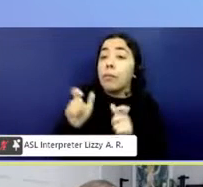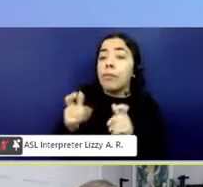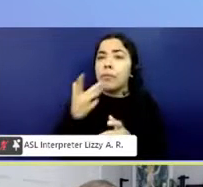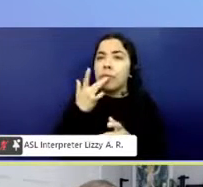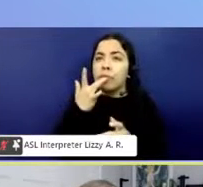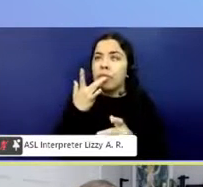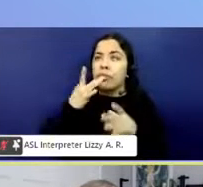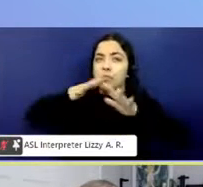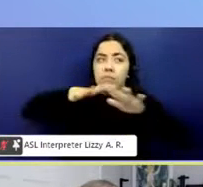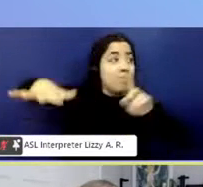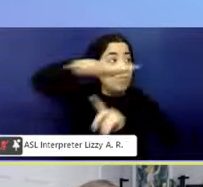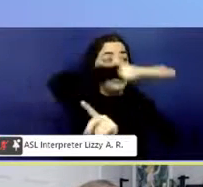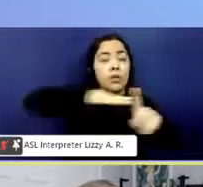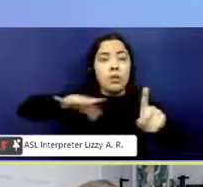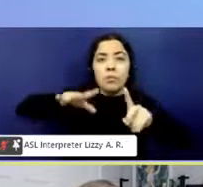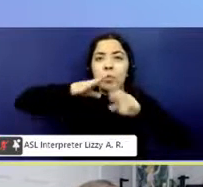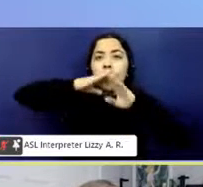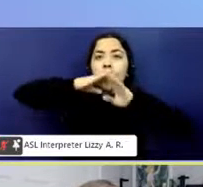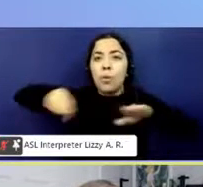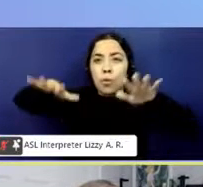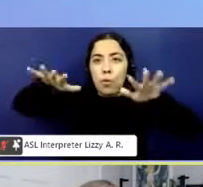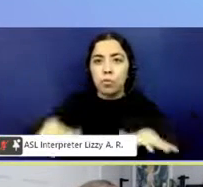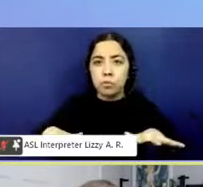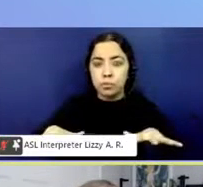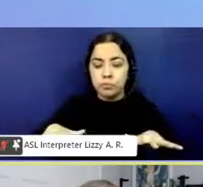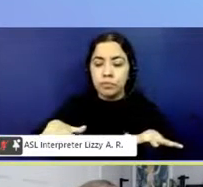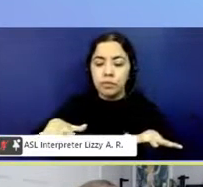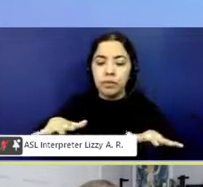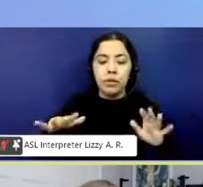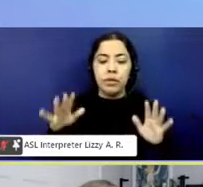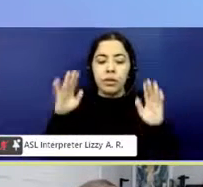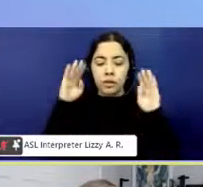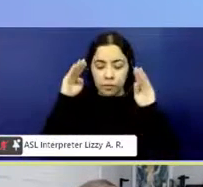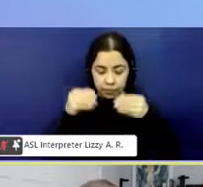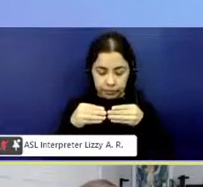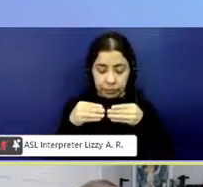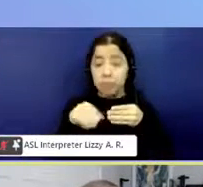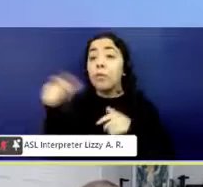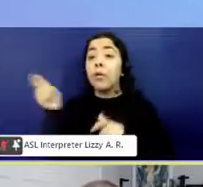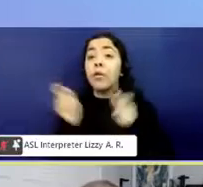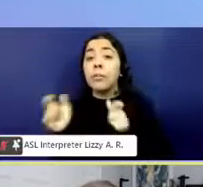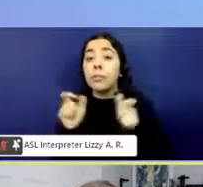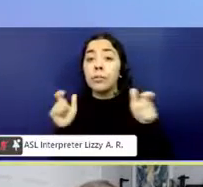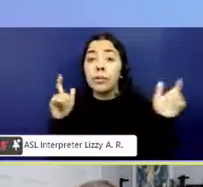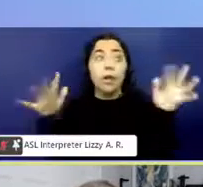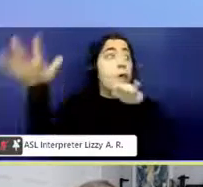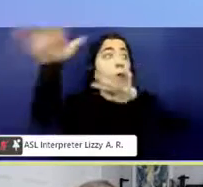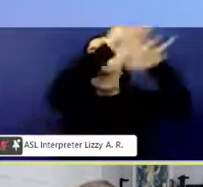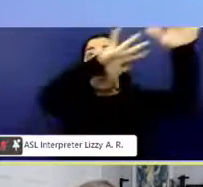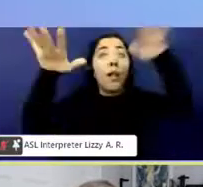While others thrive on noise and energy when we deliberately seek out understanding and